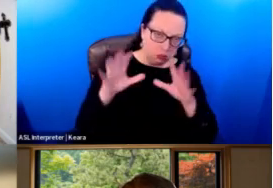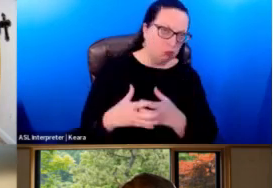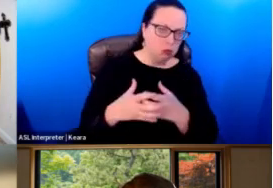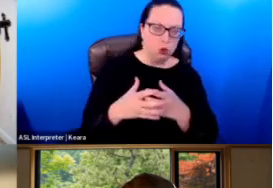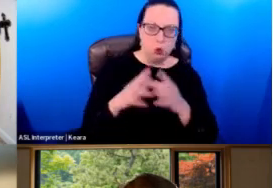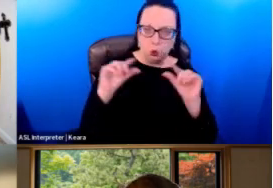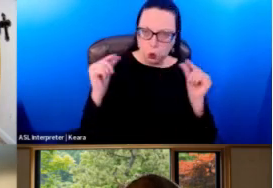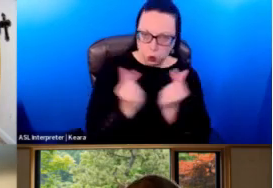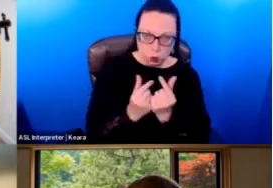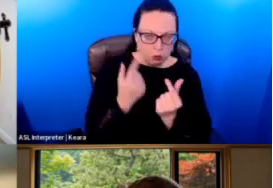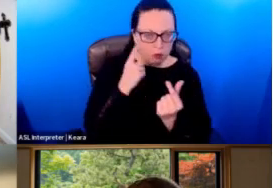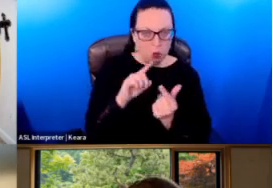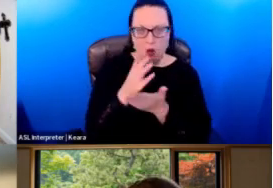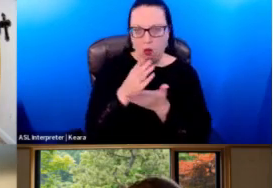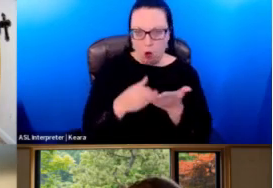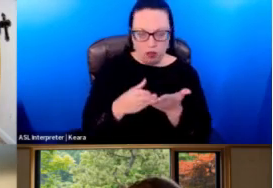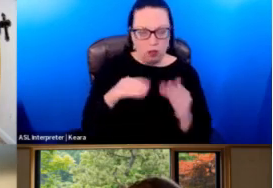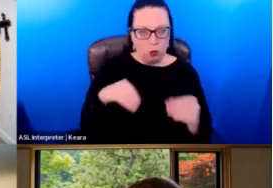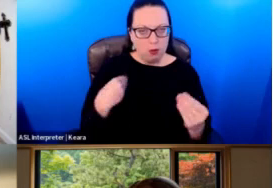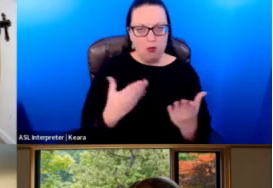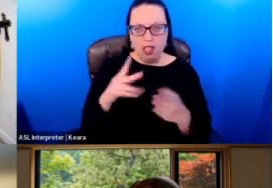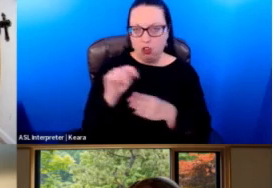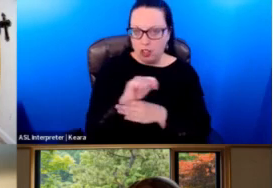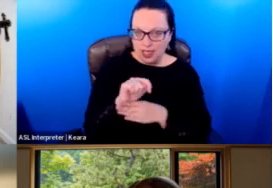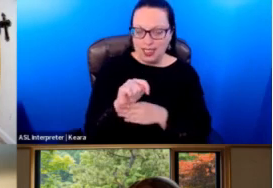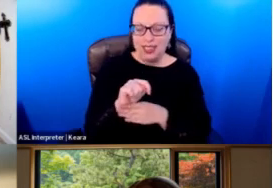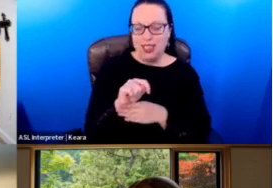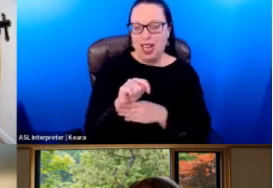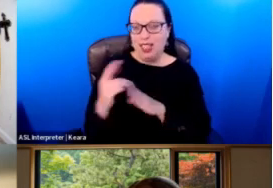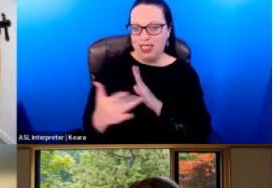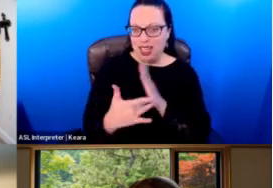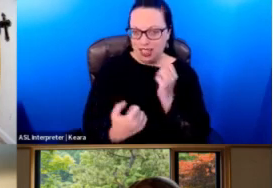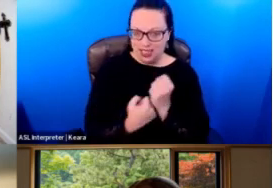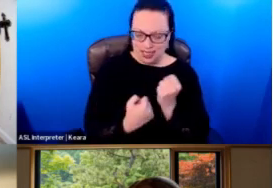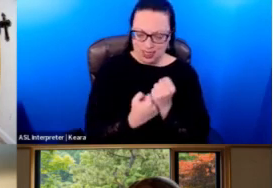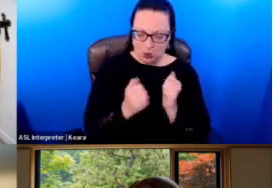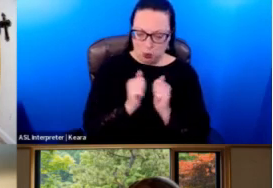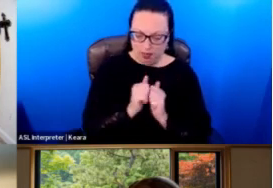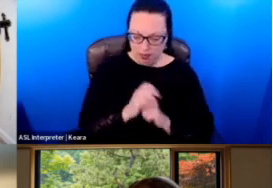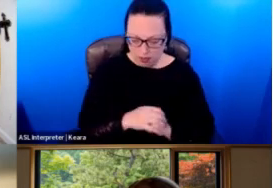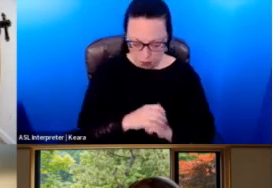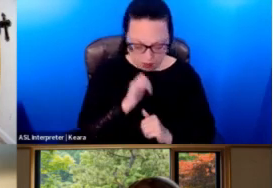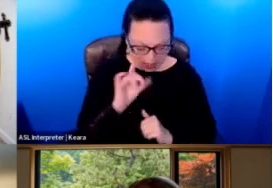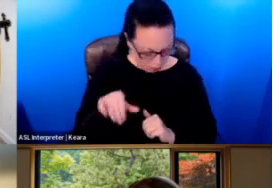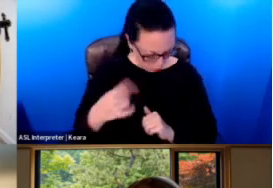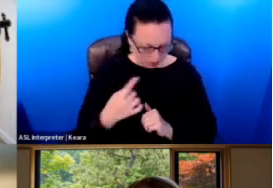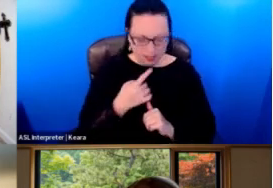data, and then that is what informed our technical assistance plan. Next slide, please. So let's talk about the